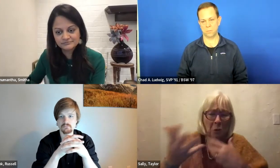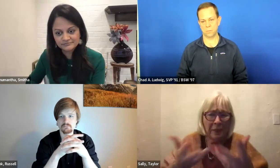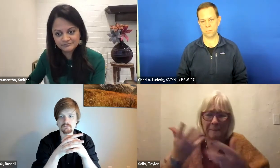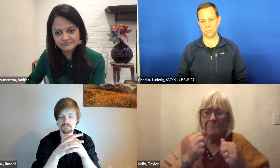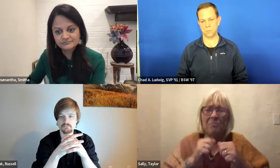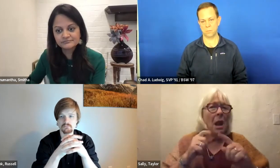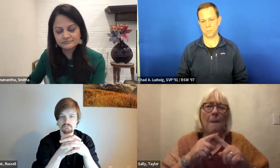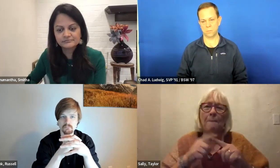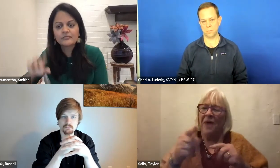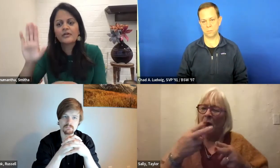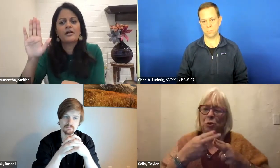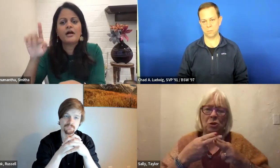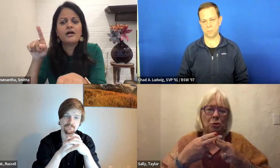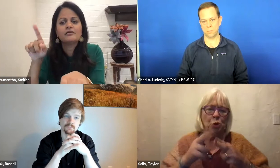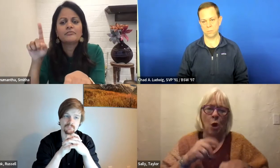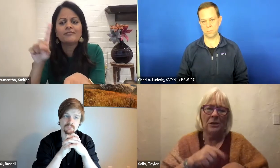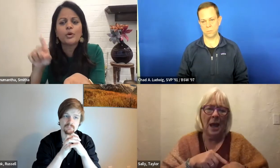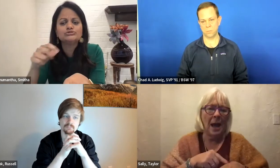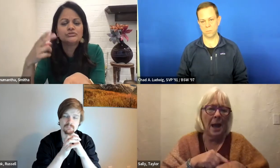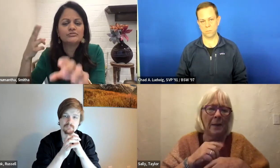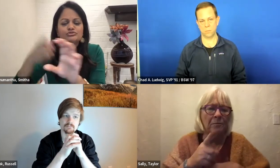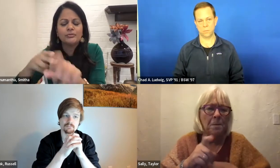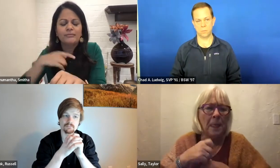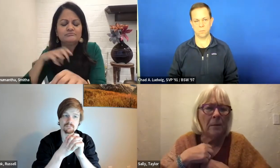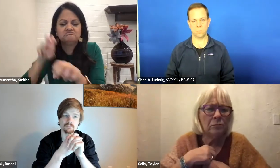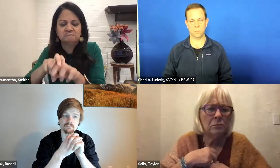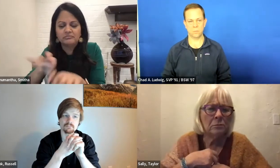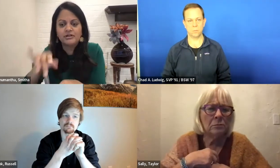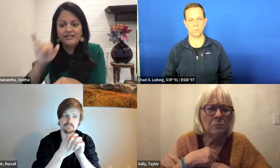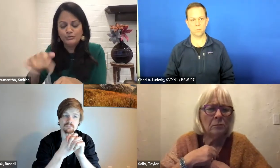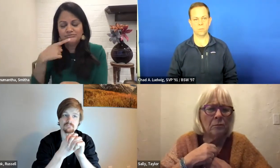he wasn't able to say all the words that he wanted to, and she was so patient with him.